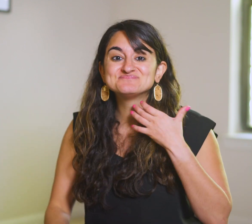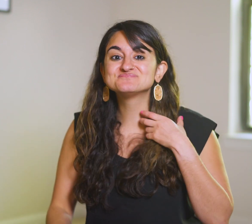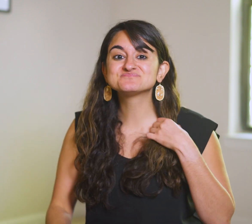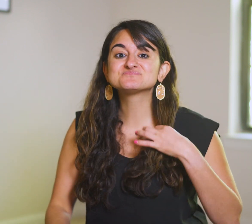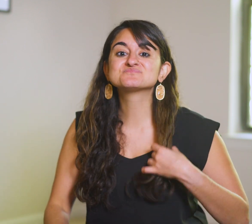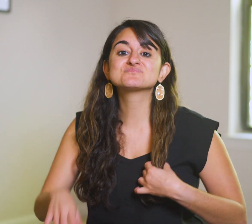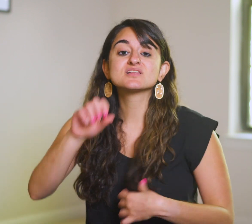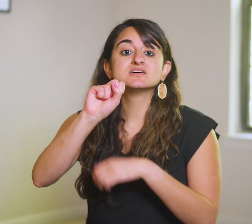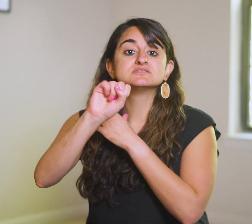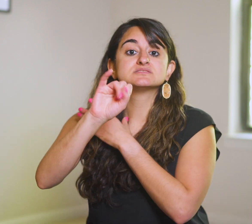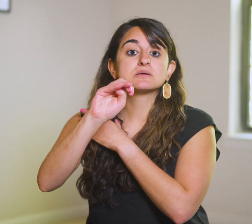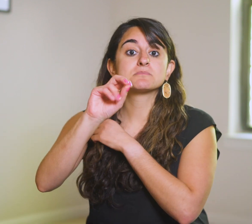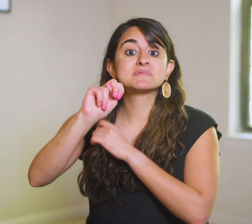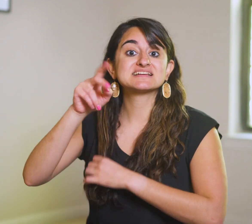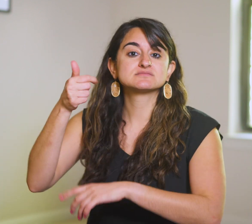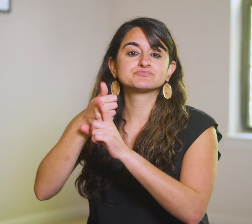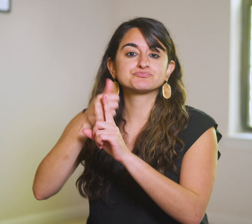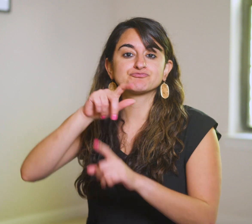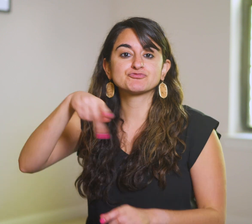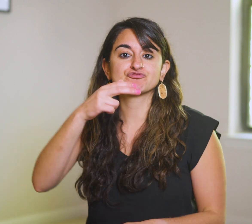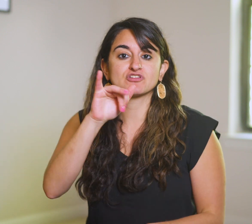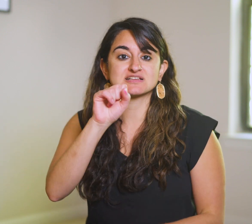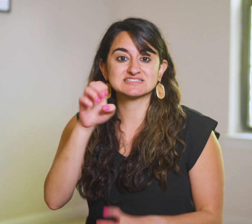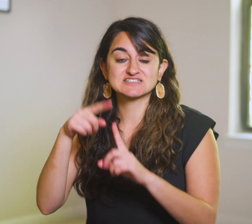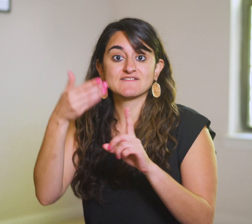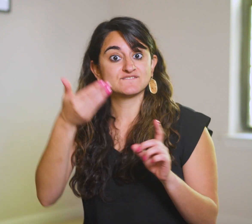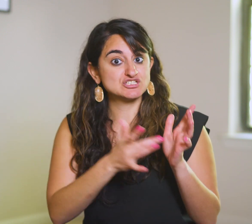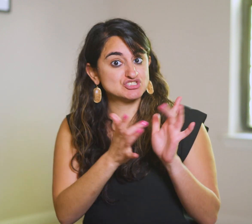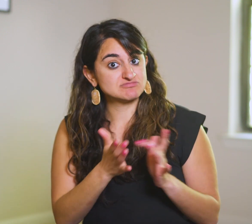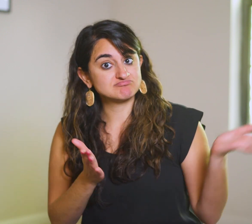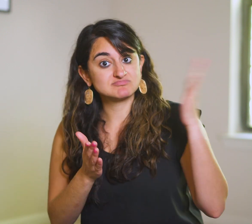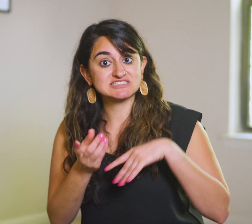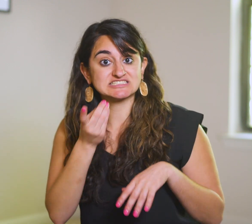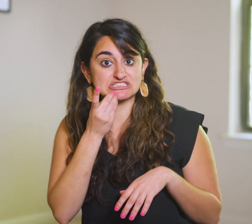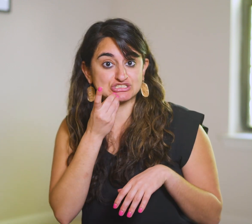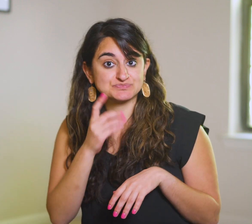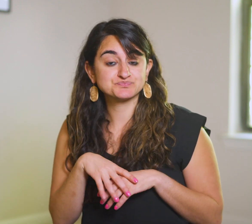Simon the Pharisee invites Jesus to dinner,